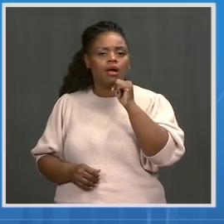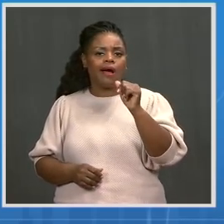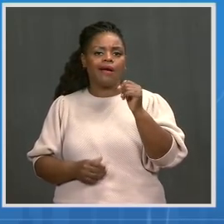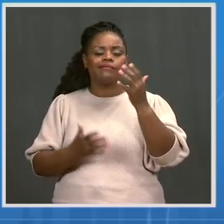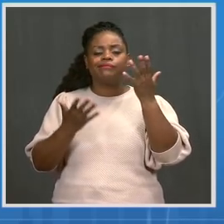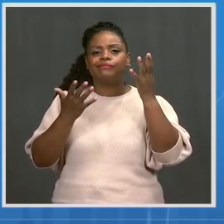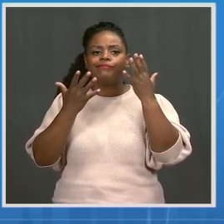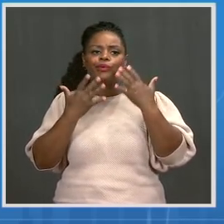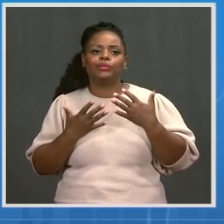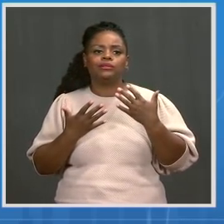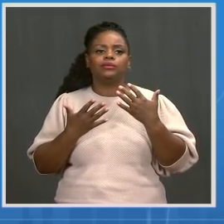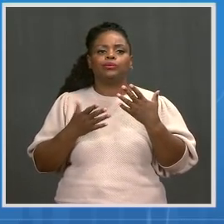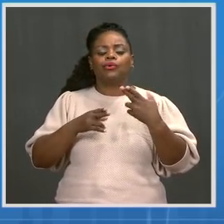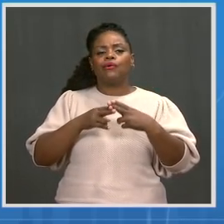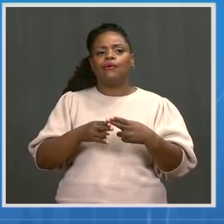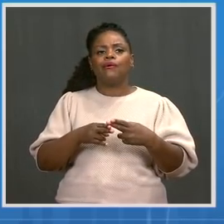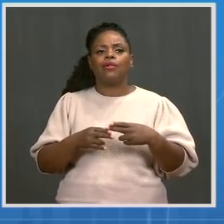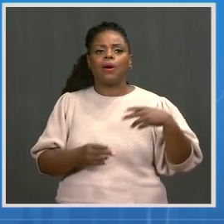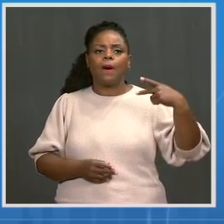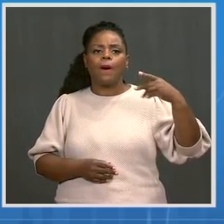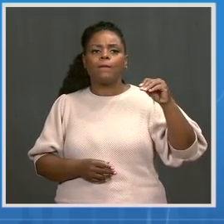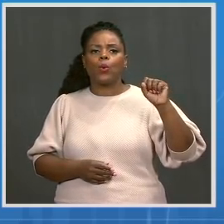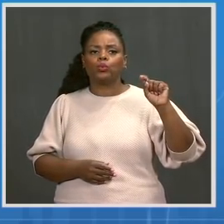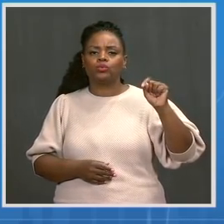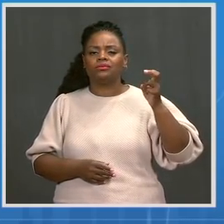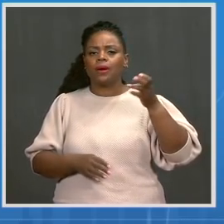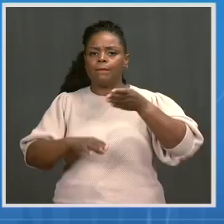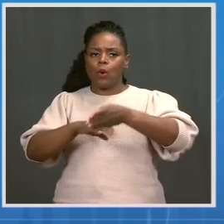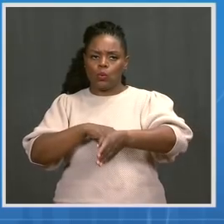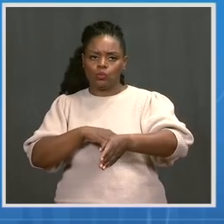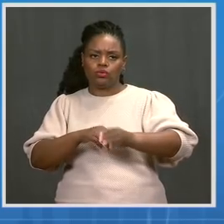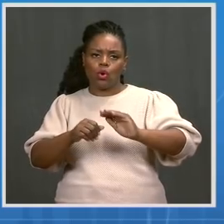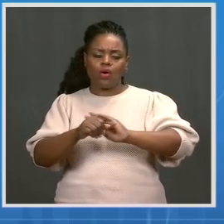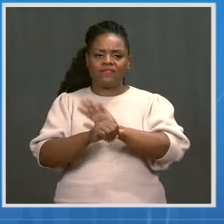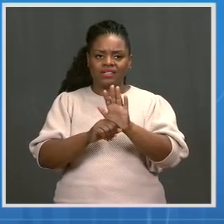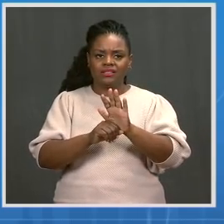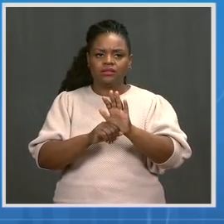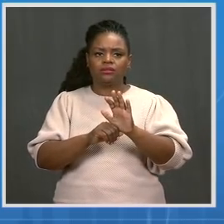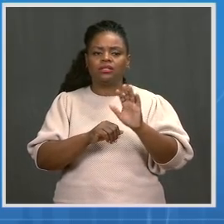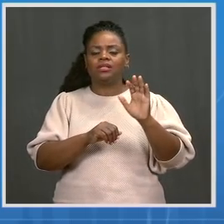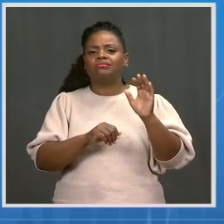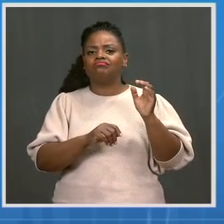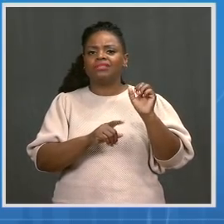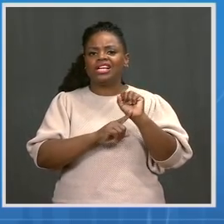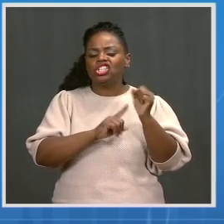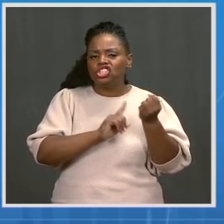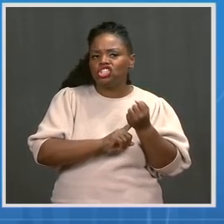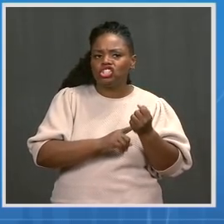as "post-COVID conditions" or "long COVID." Post-COVID conditions are an umbrella term